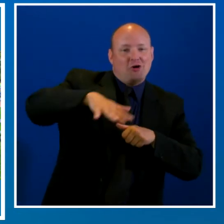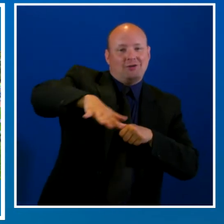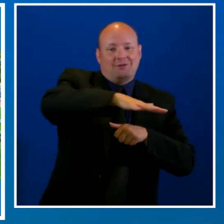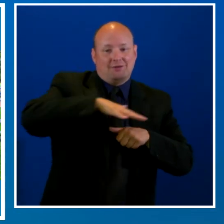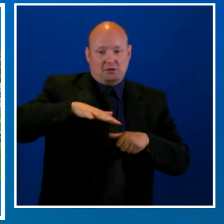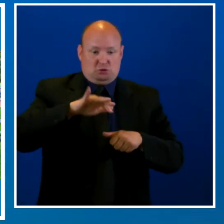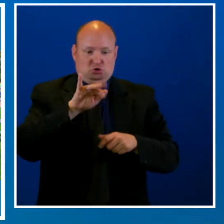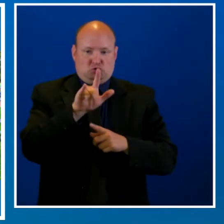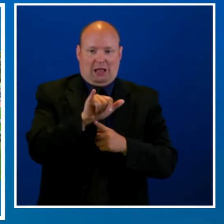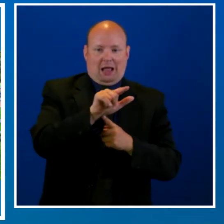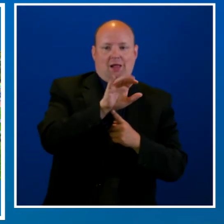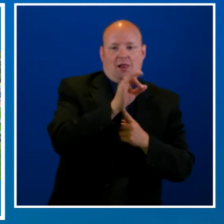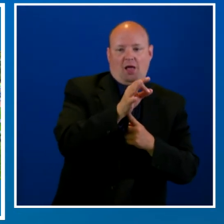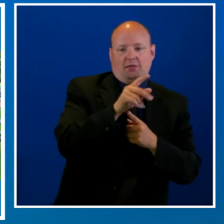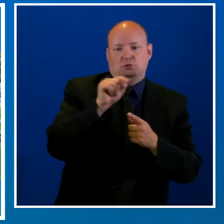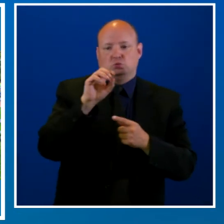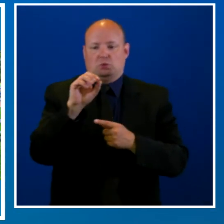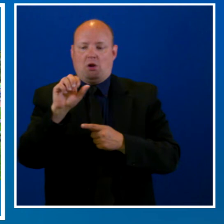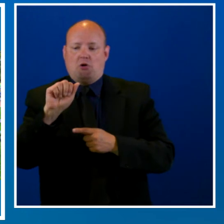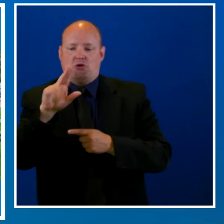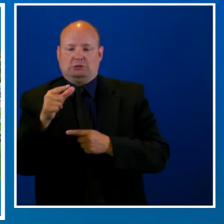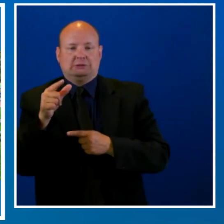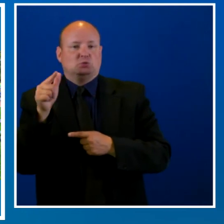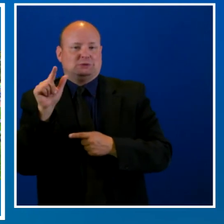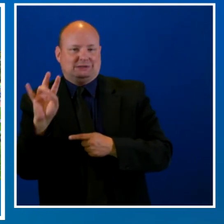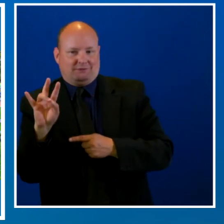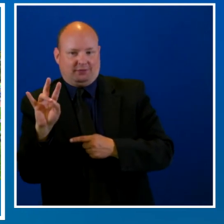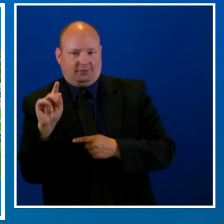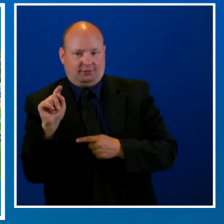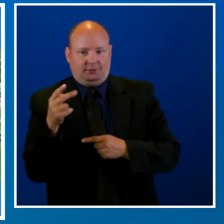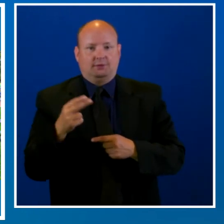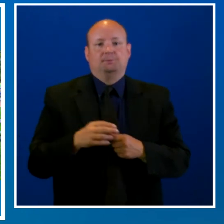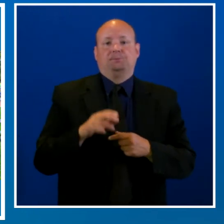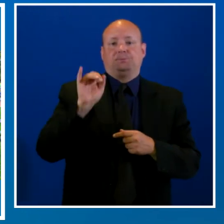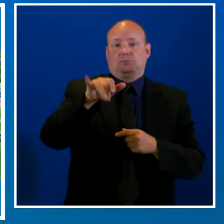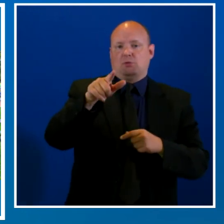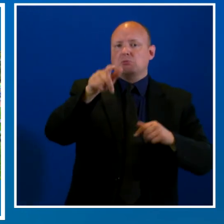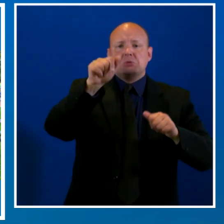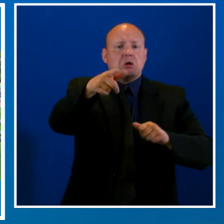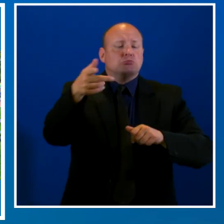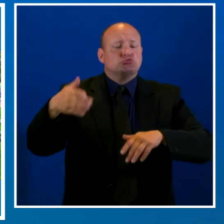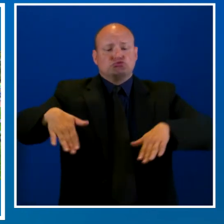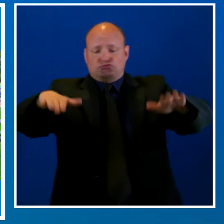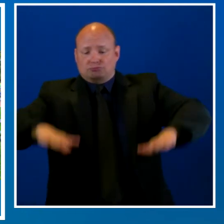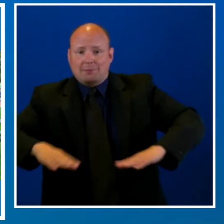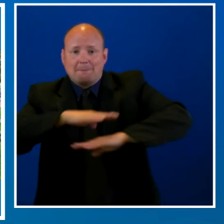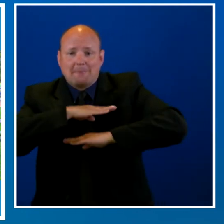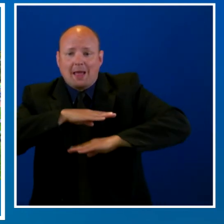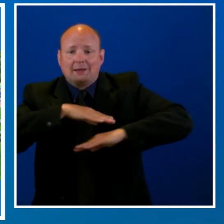Bring blankets, lawn chairs to enjoy the big screen entertainment safely outdoors.